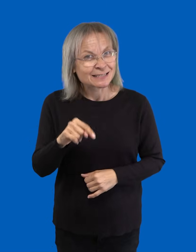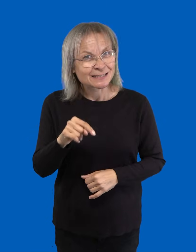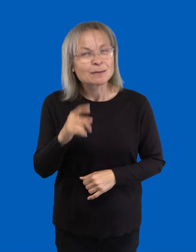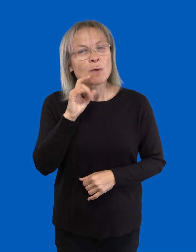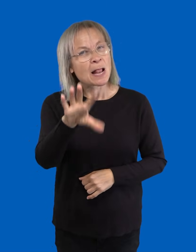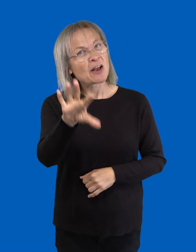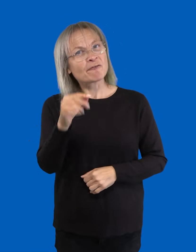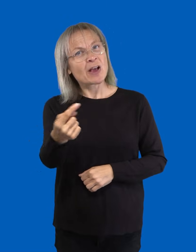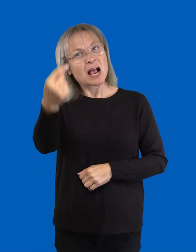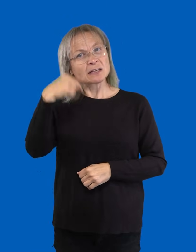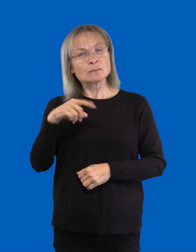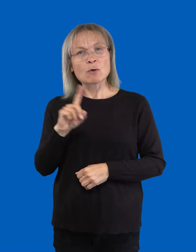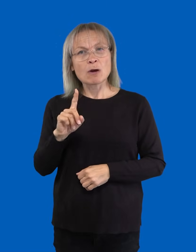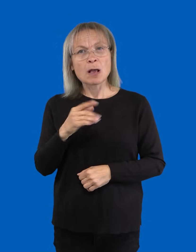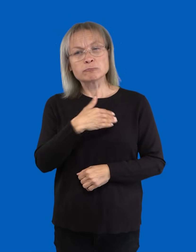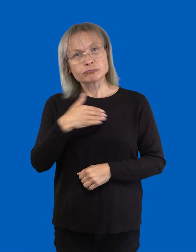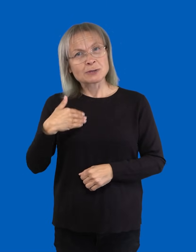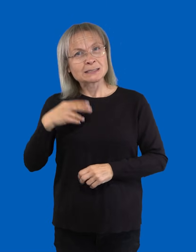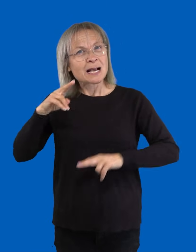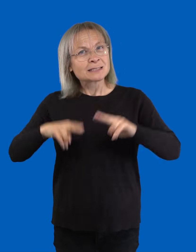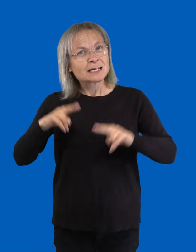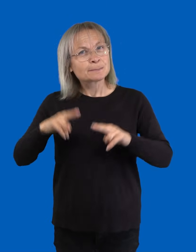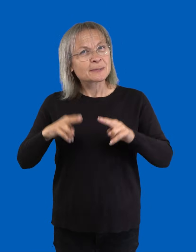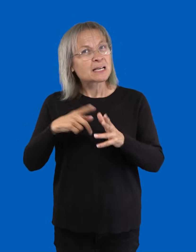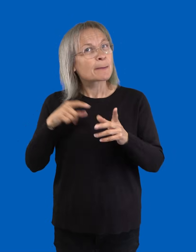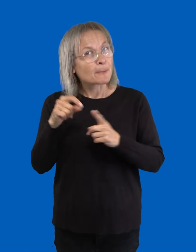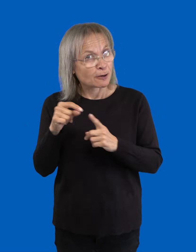and are invited for a breast assessment appointment.